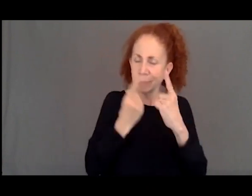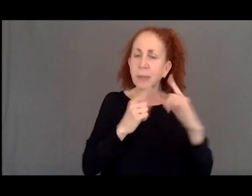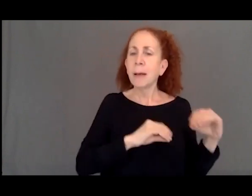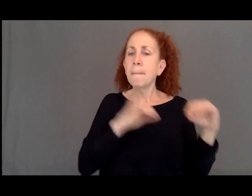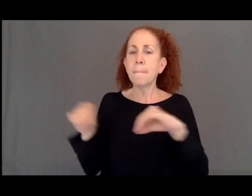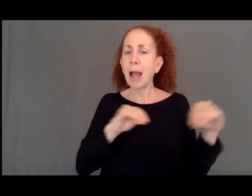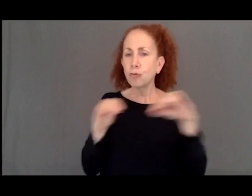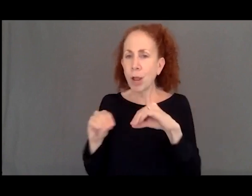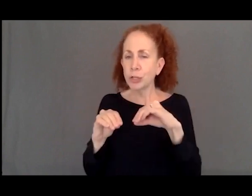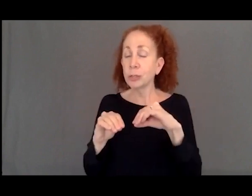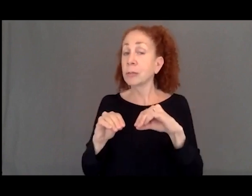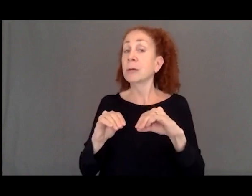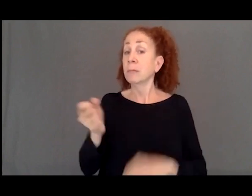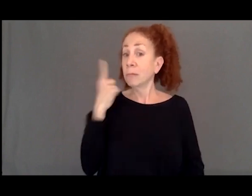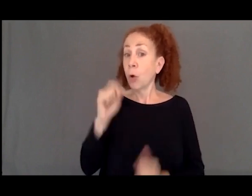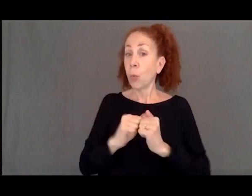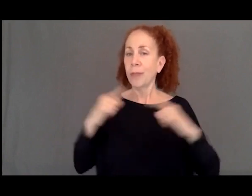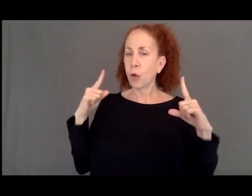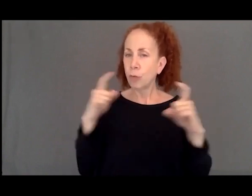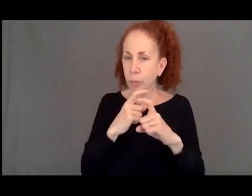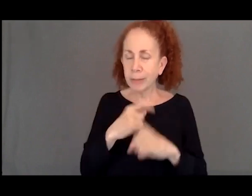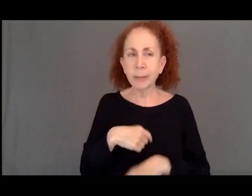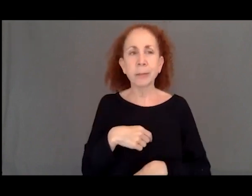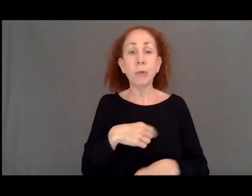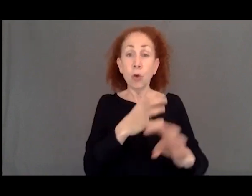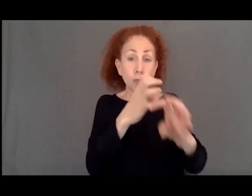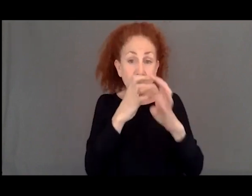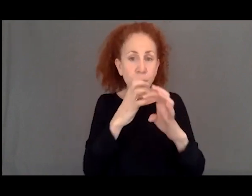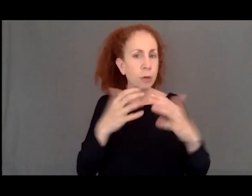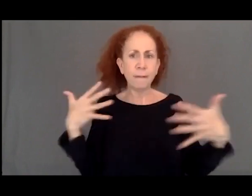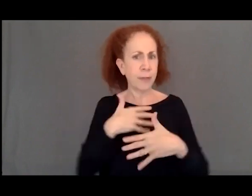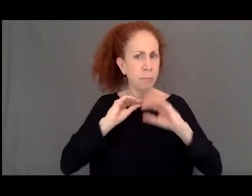with complexity, with rigor, with fearlessness,